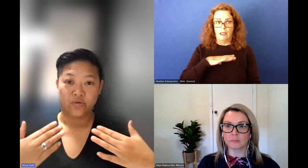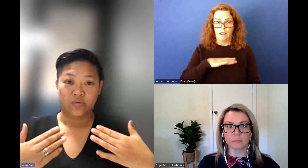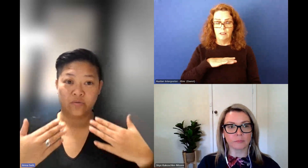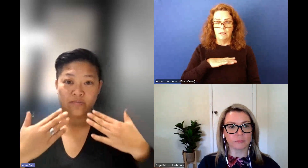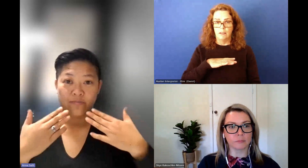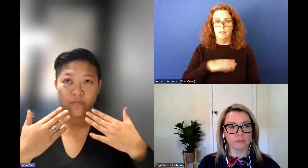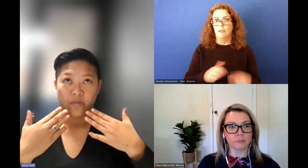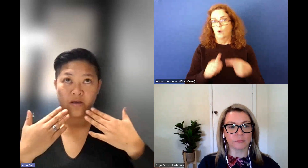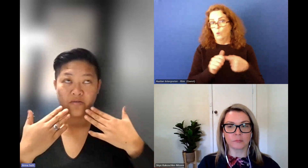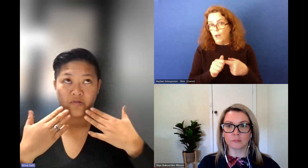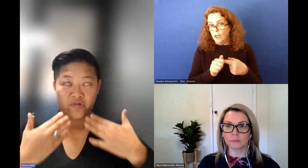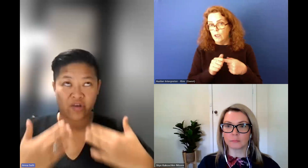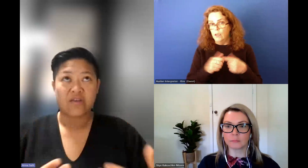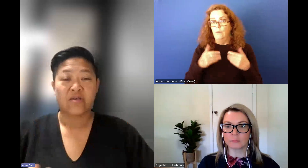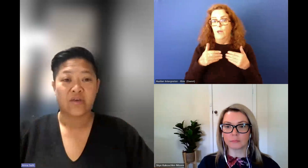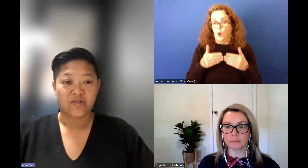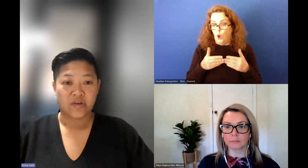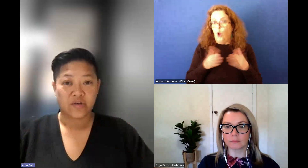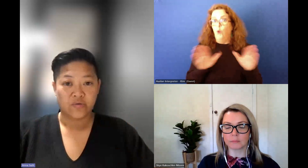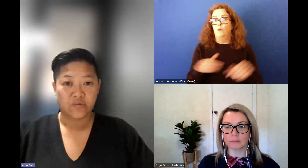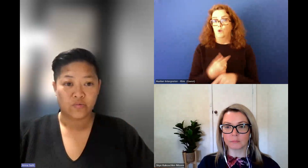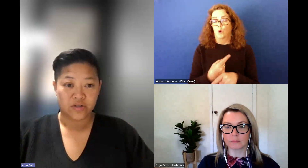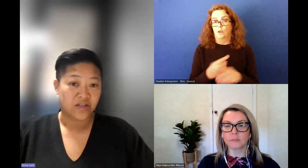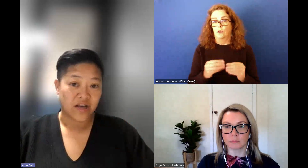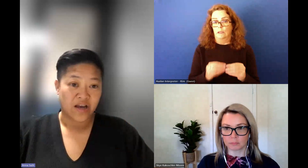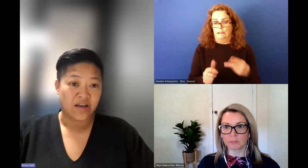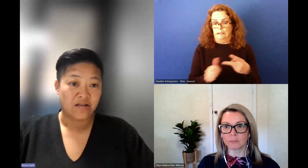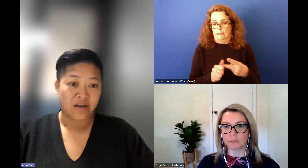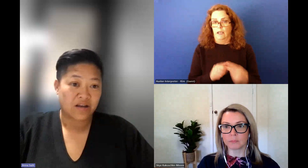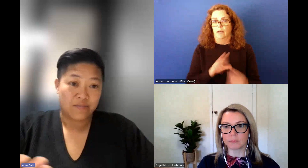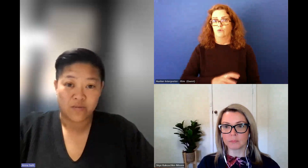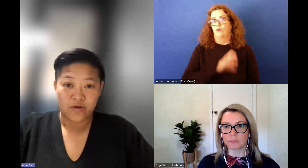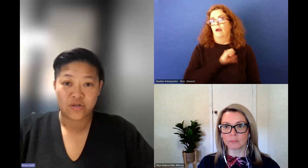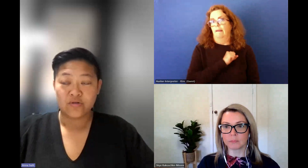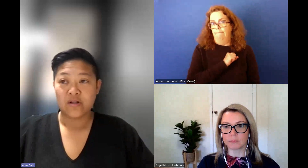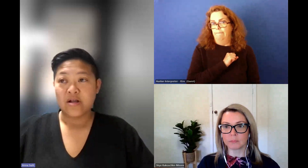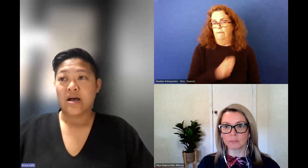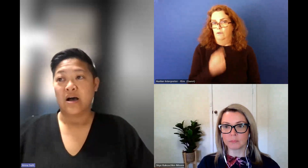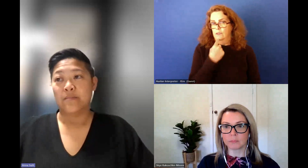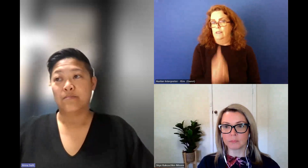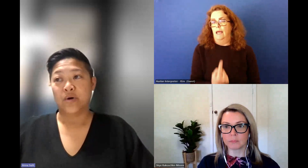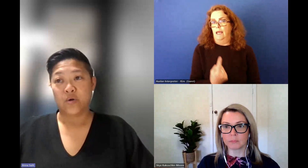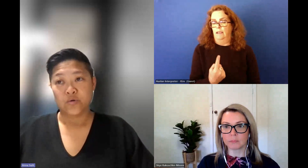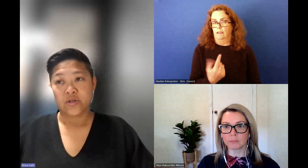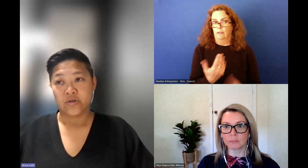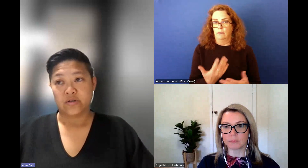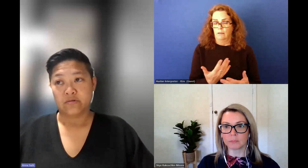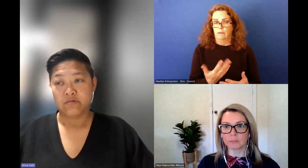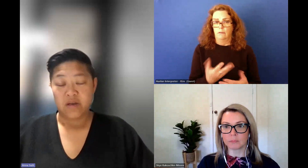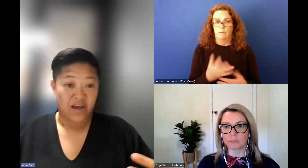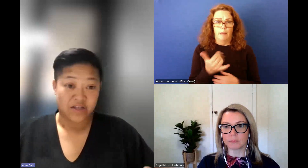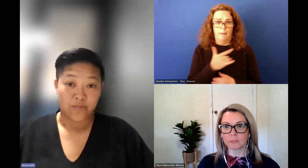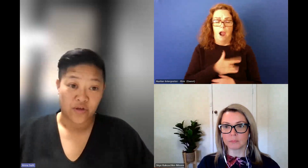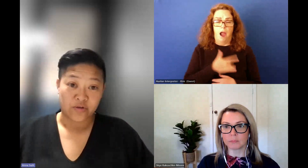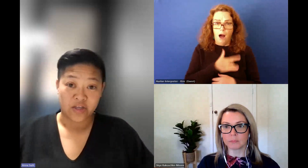to say the things that you want to say that can be emotional but also to hear some of